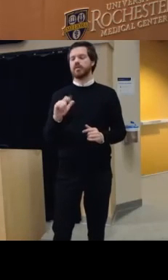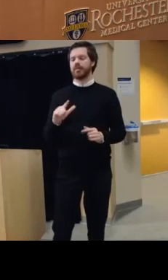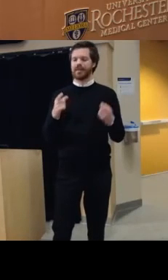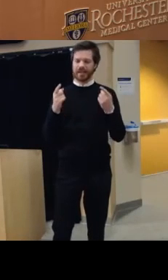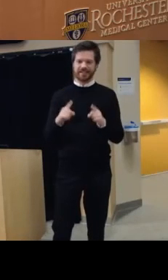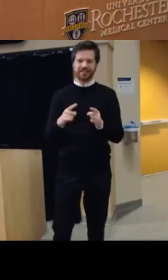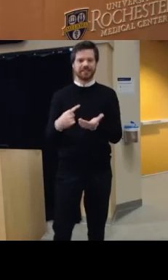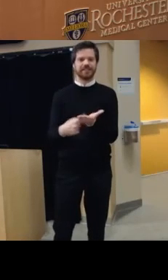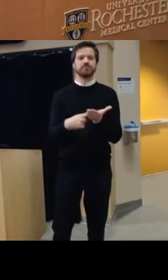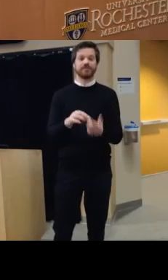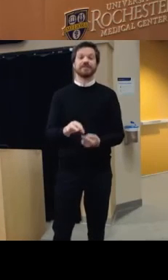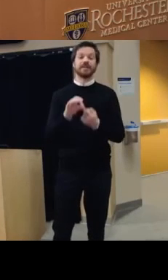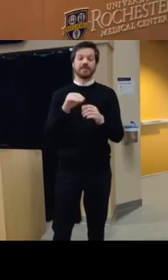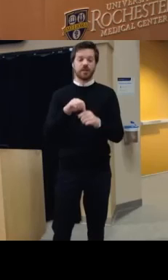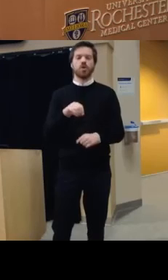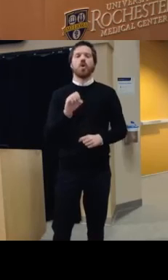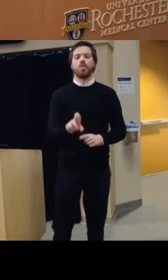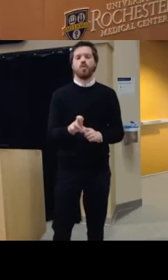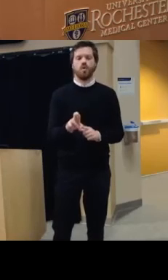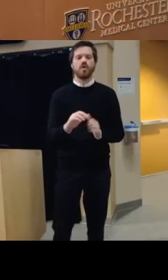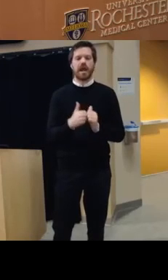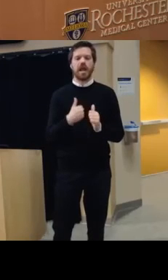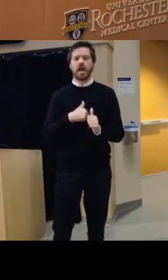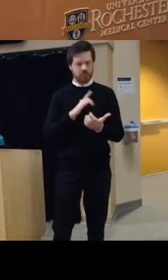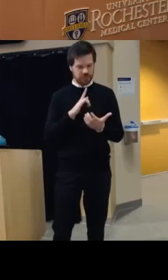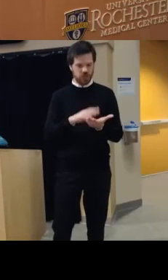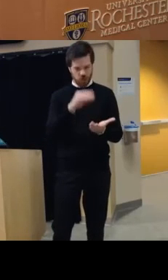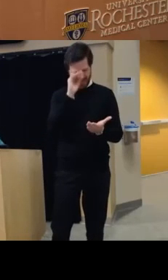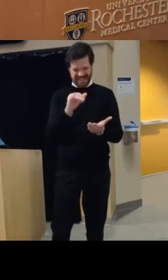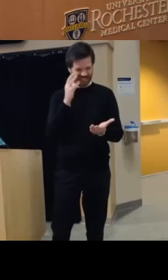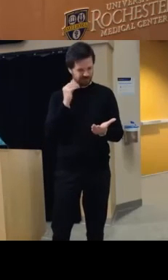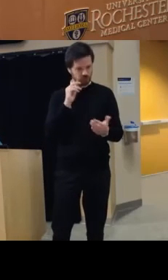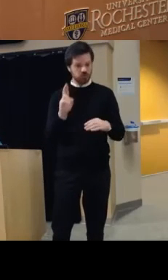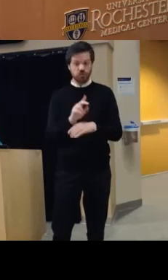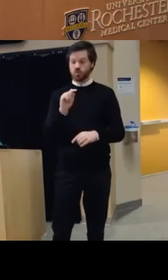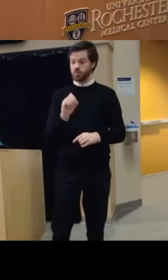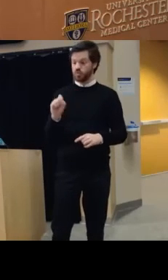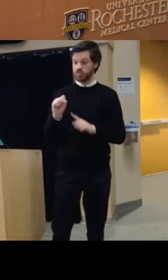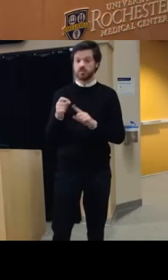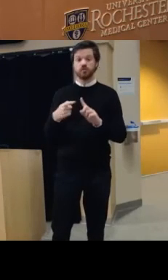specifically in the O and how we can learn from that experience and use the tools of your support